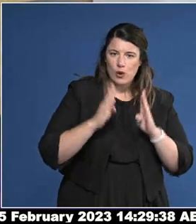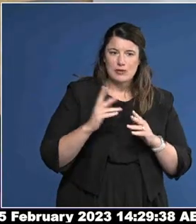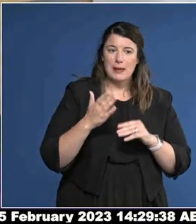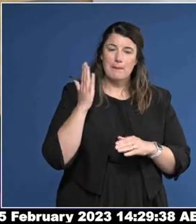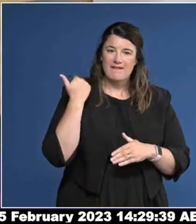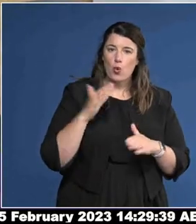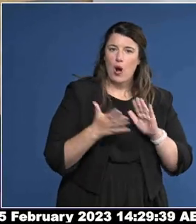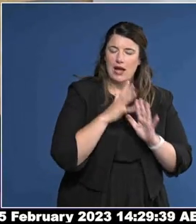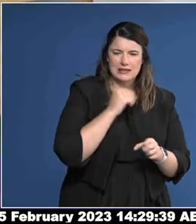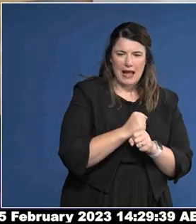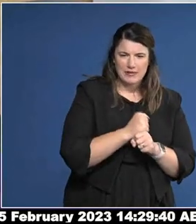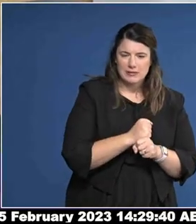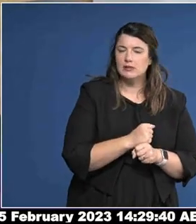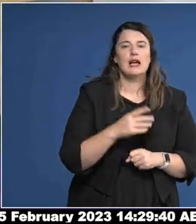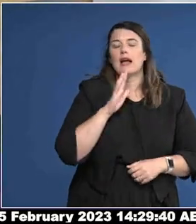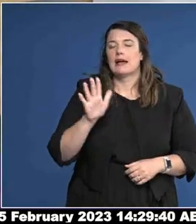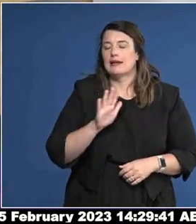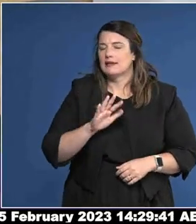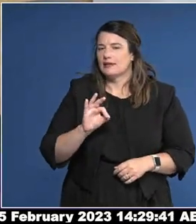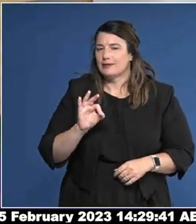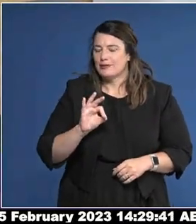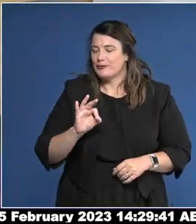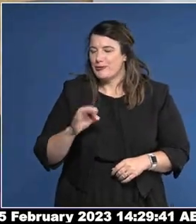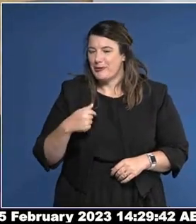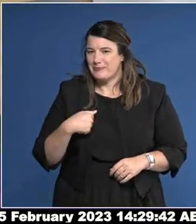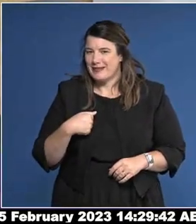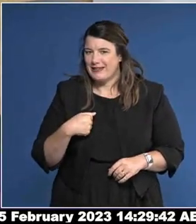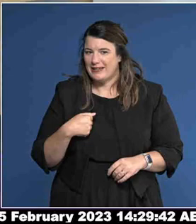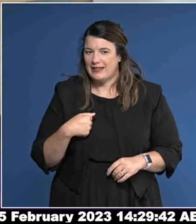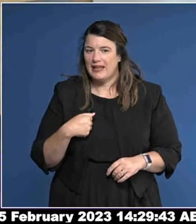I don't think that was me. That might have been on the panel that I was on.